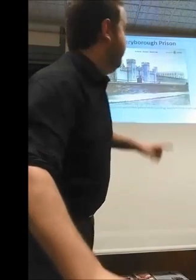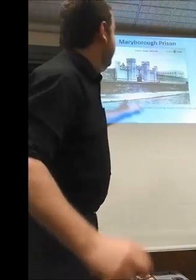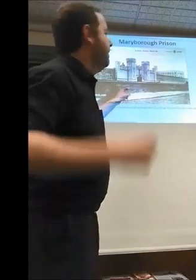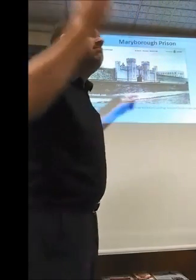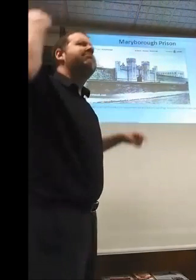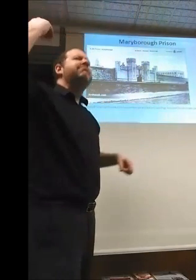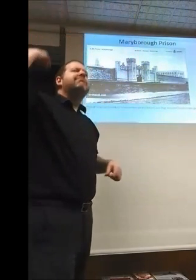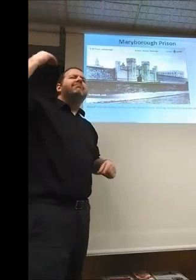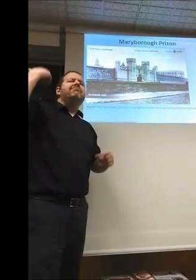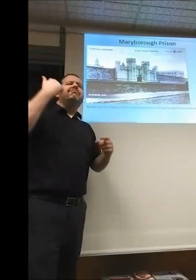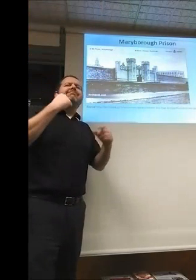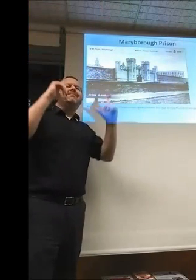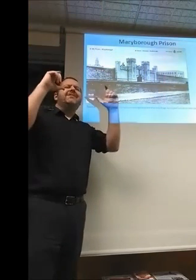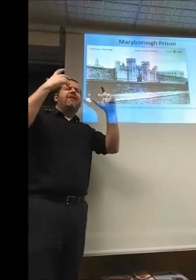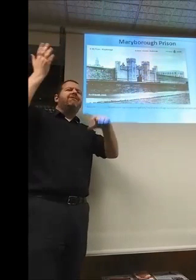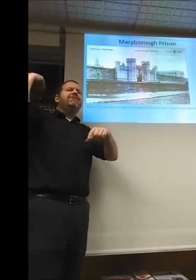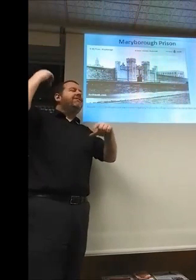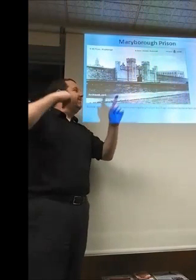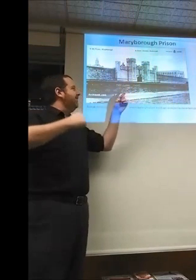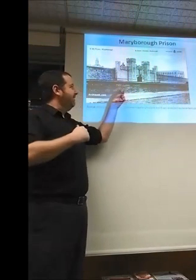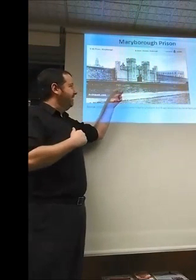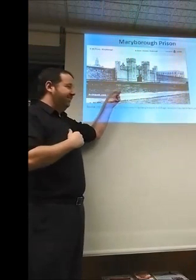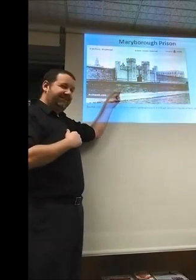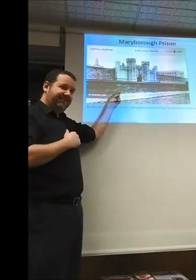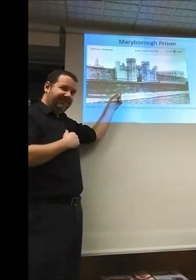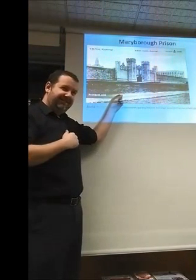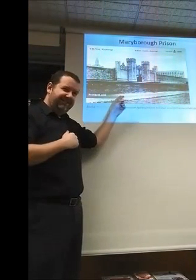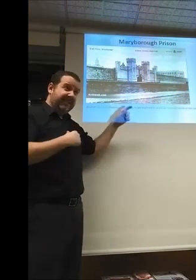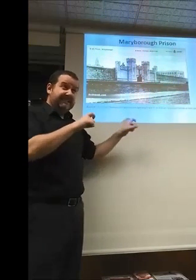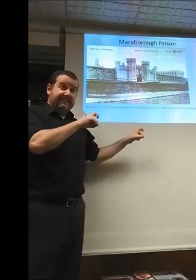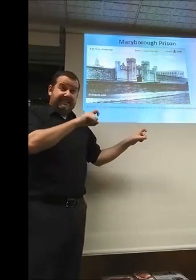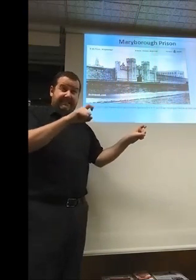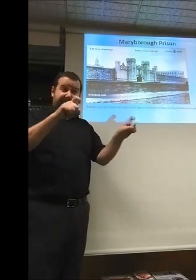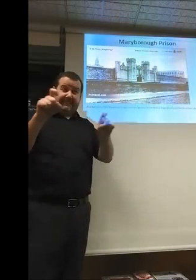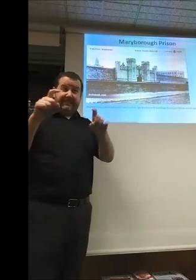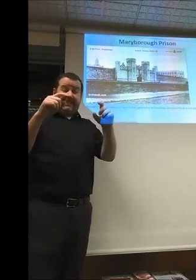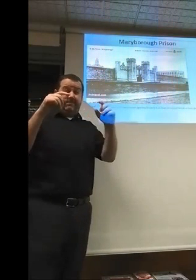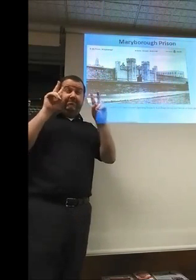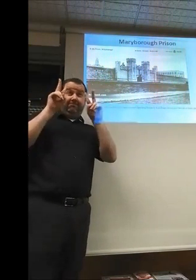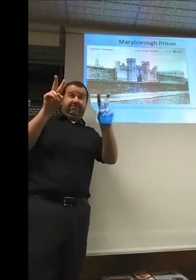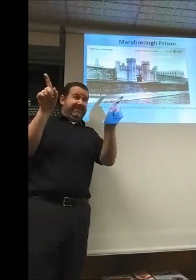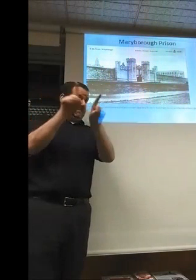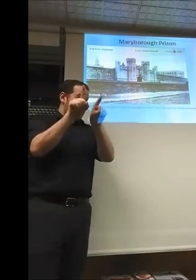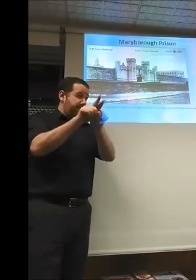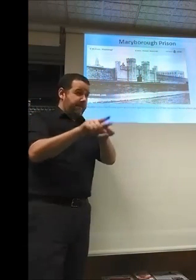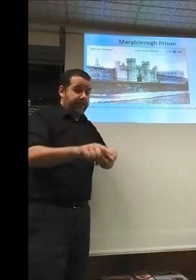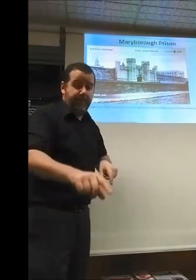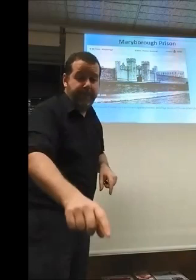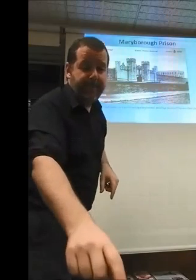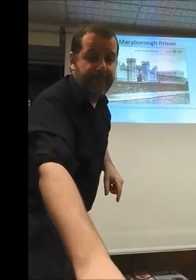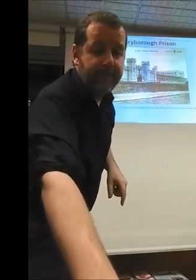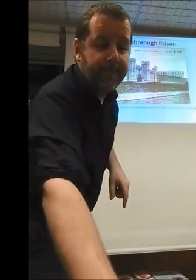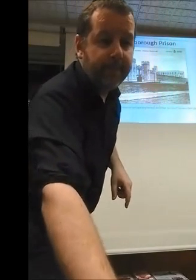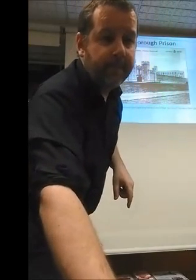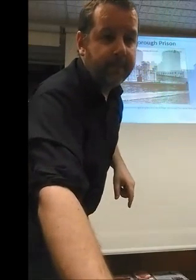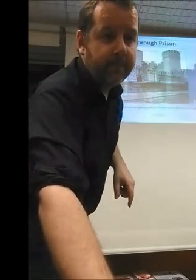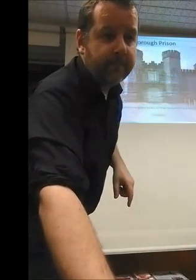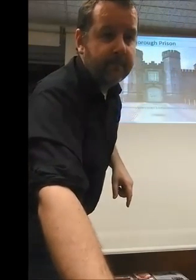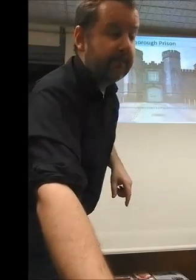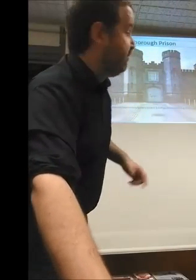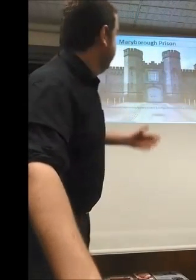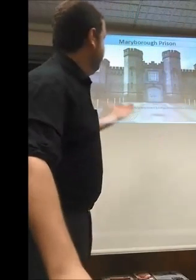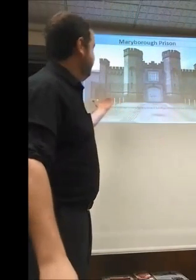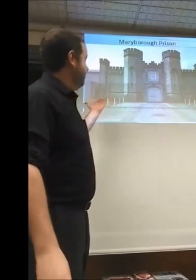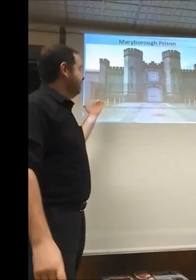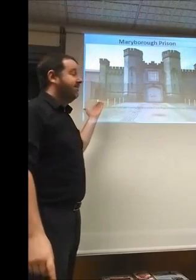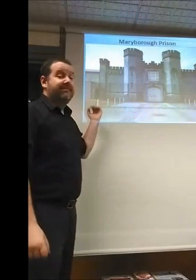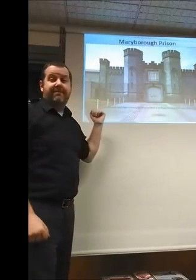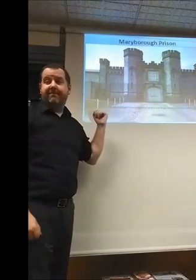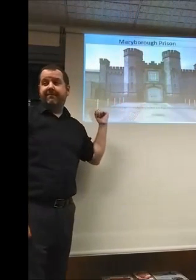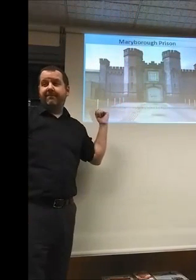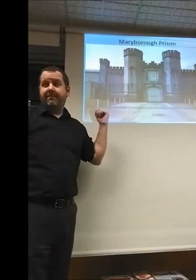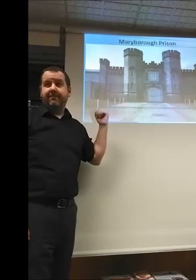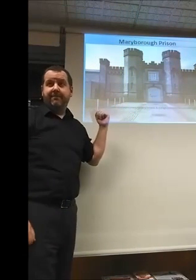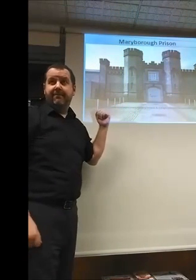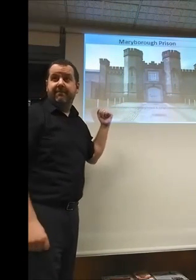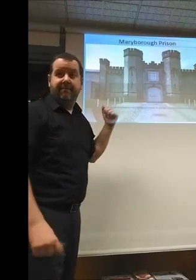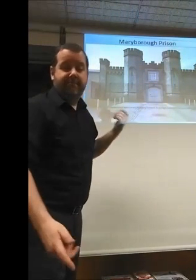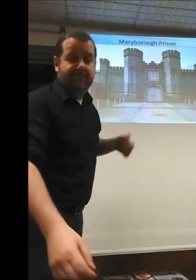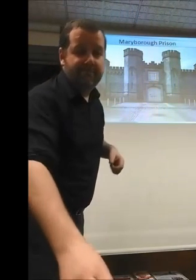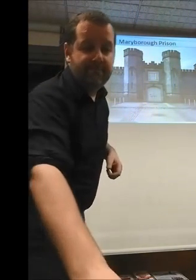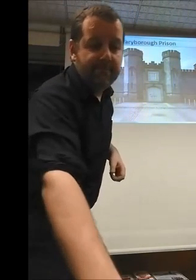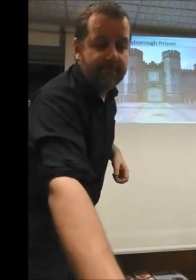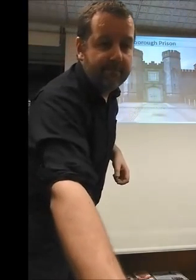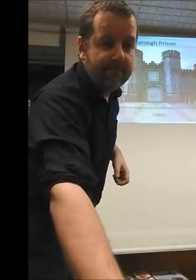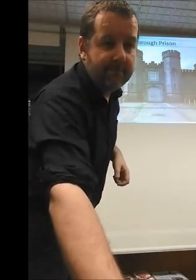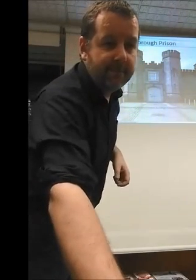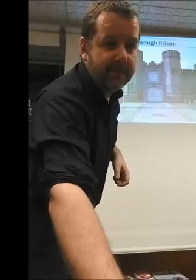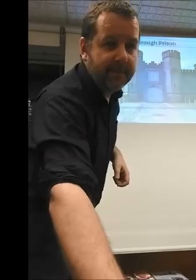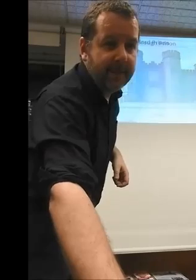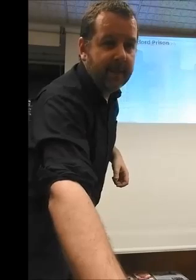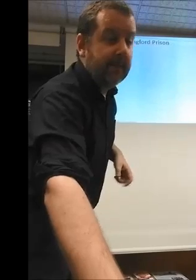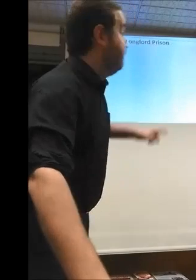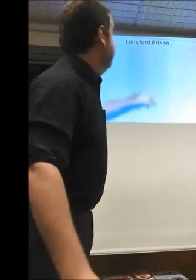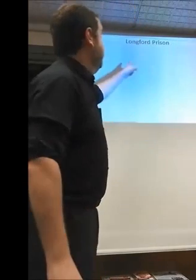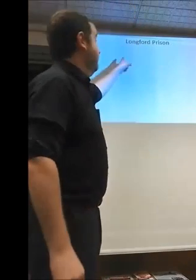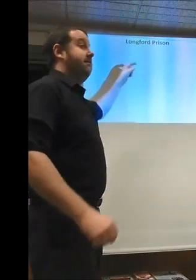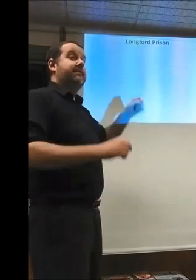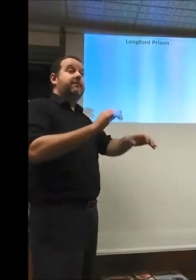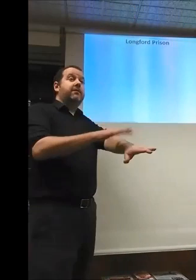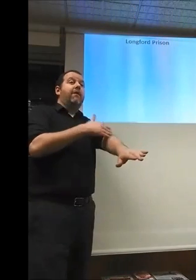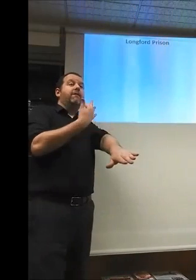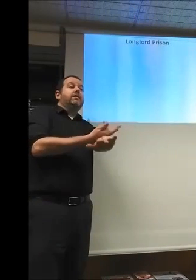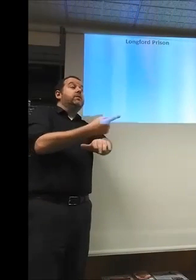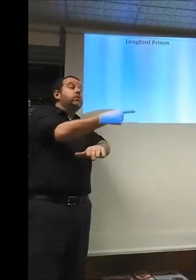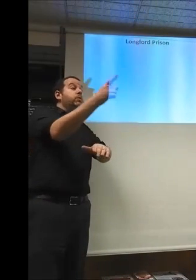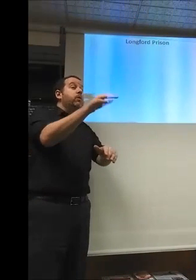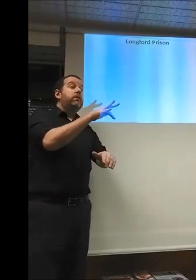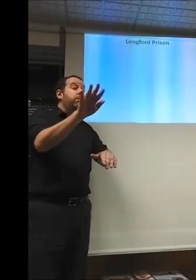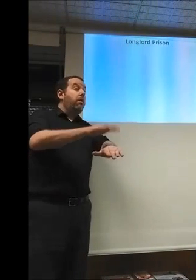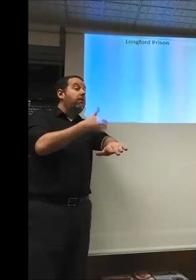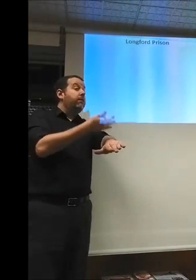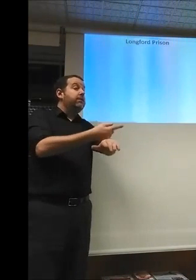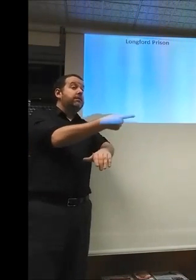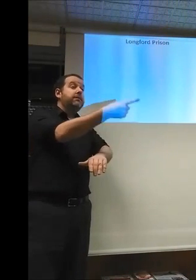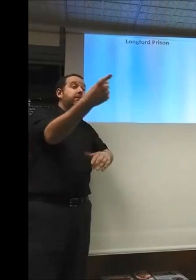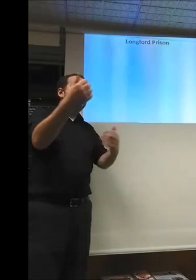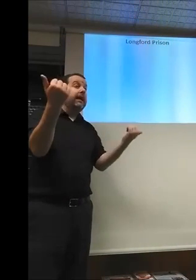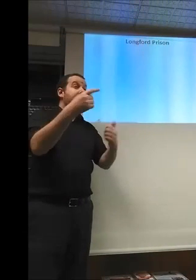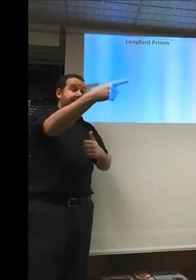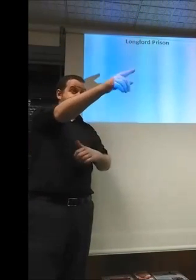And this is an old photograph of it and it still looks the same today.